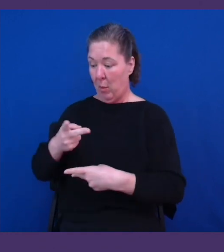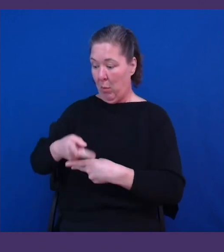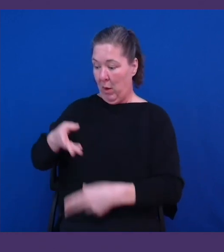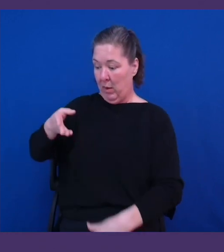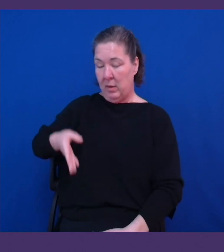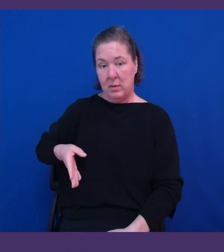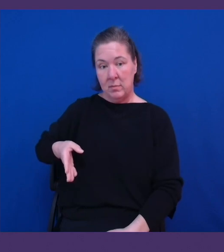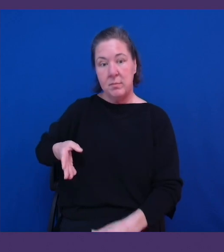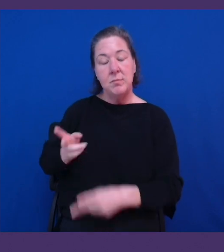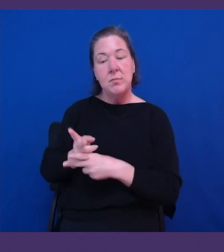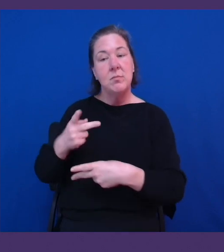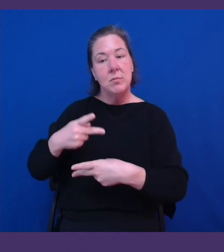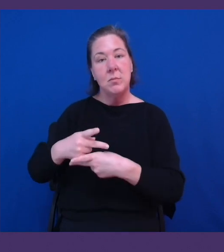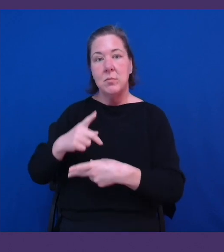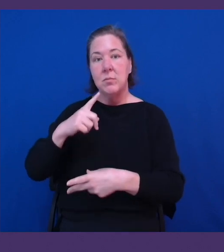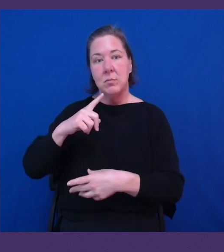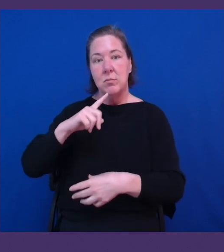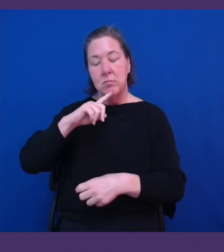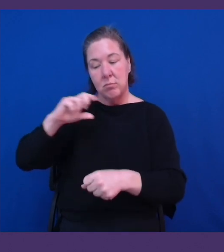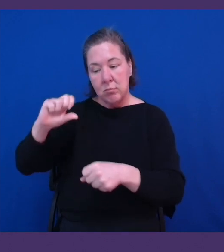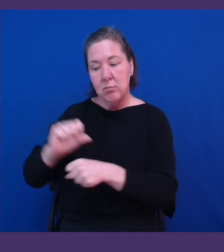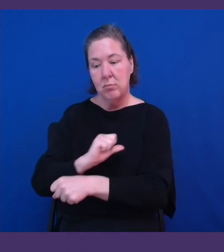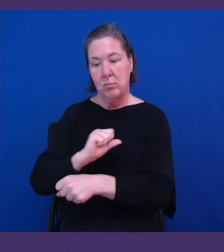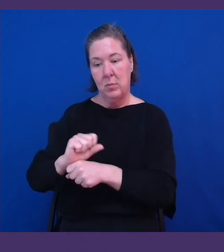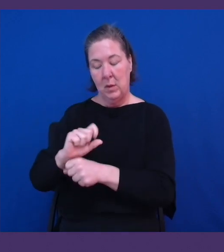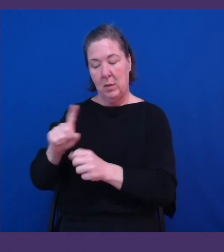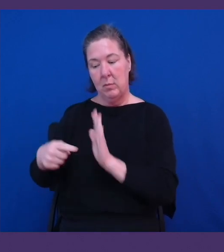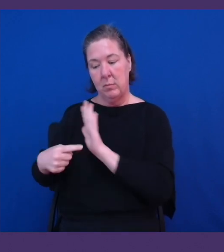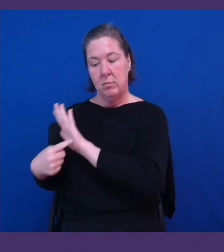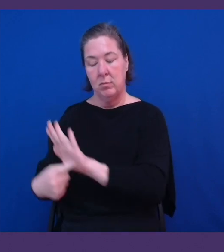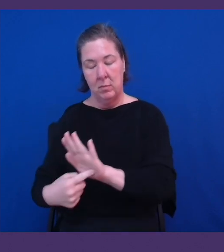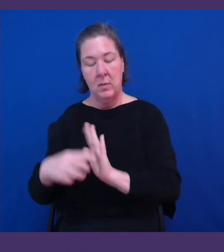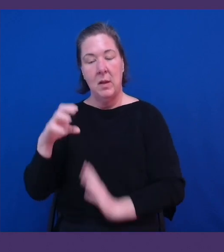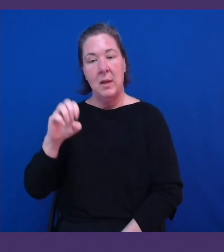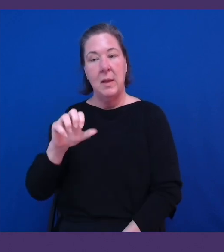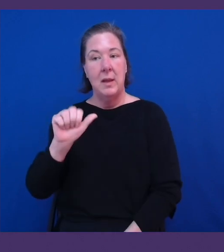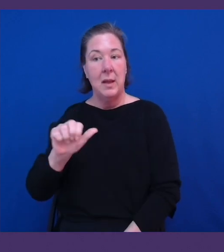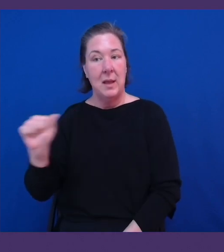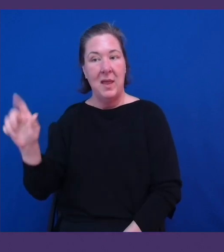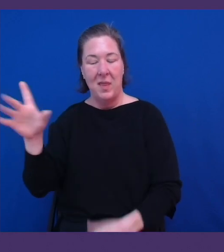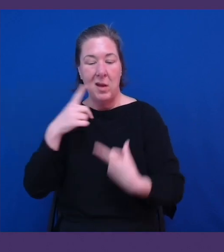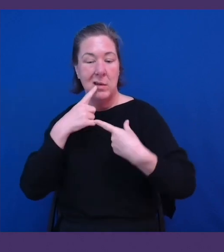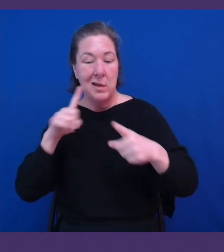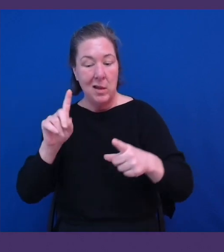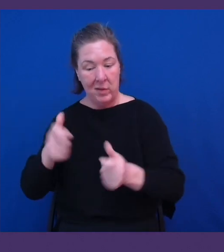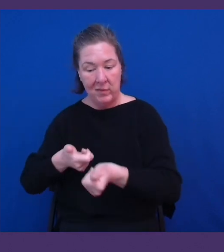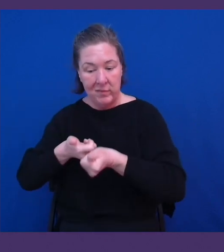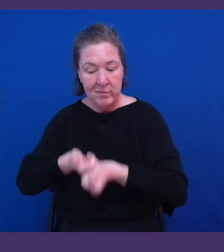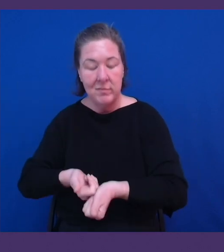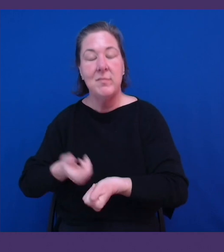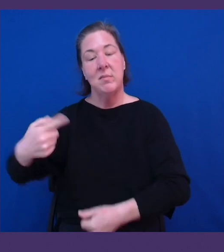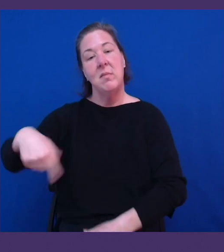to actually reference the EAA in the declaration of conformity that they're required to prepare in order